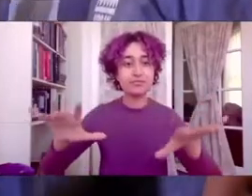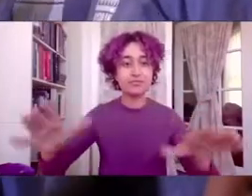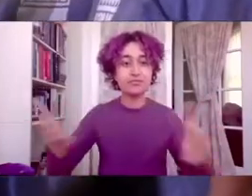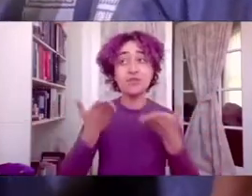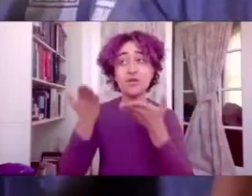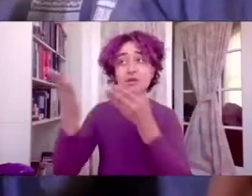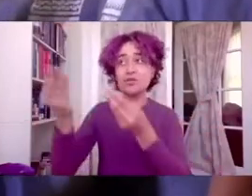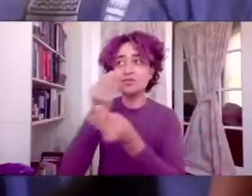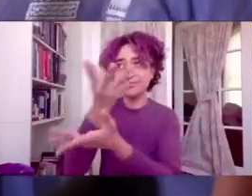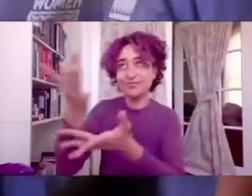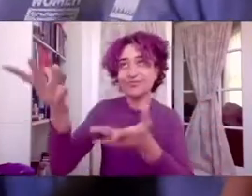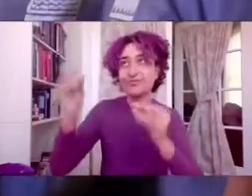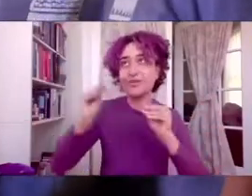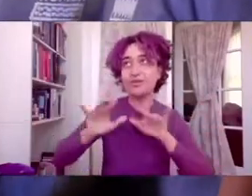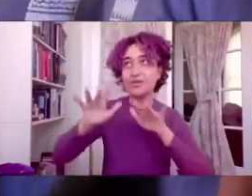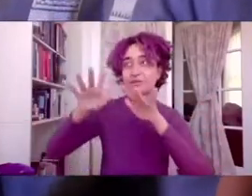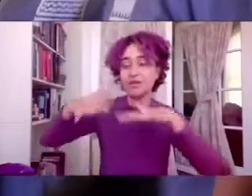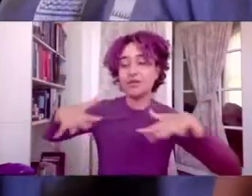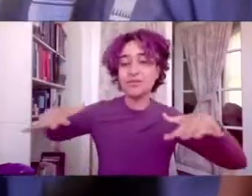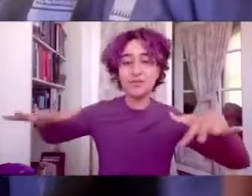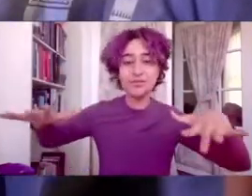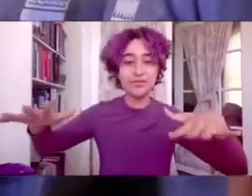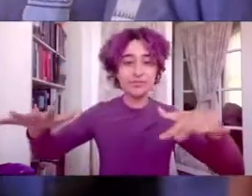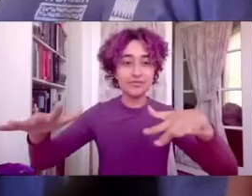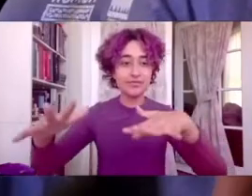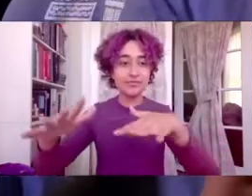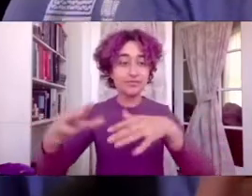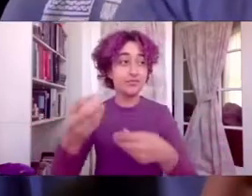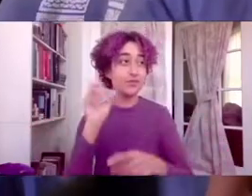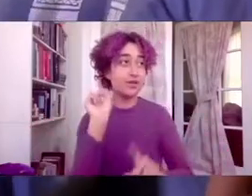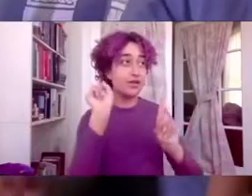Go tell it on the mountain